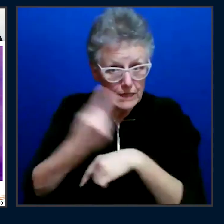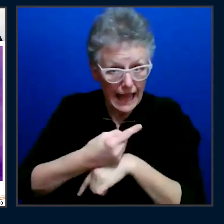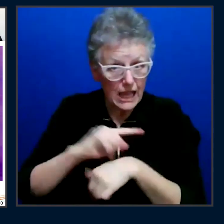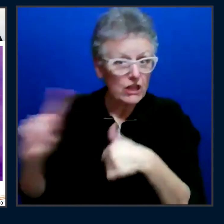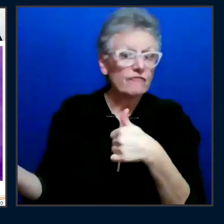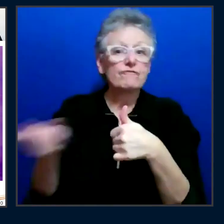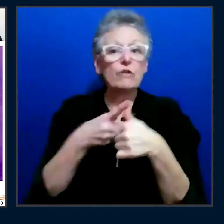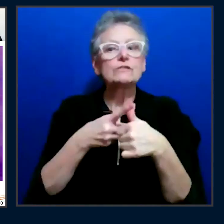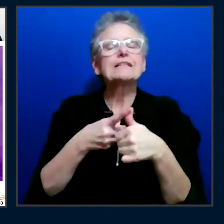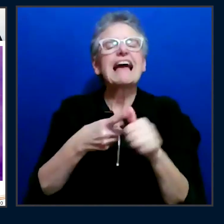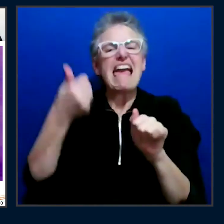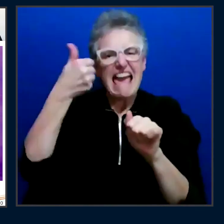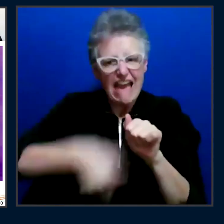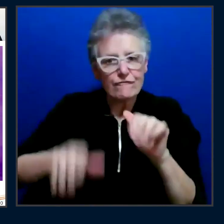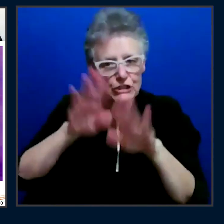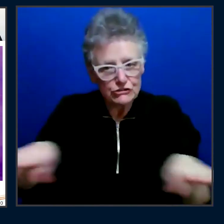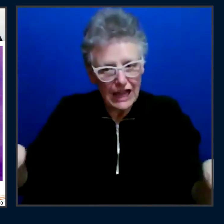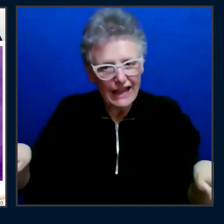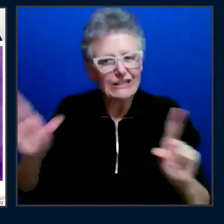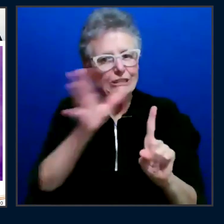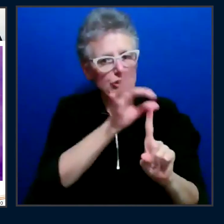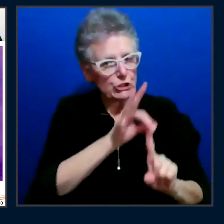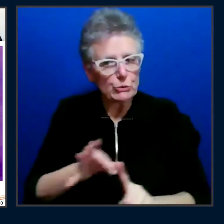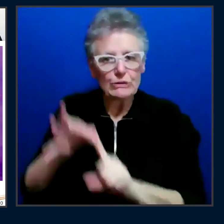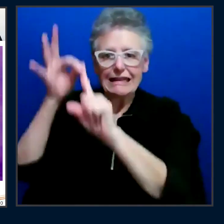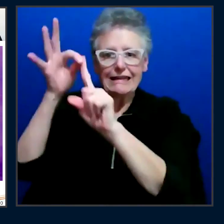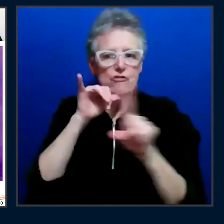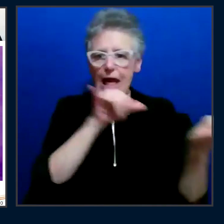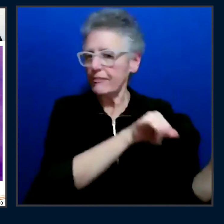number one, every child is unique.